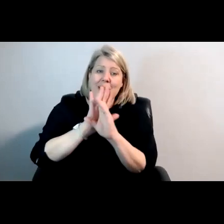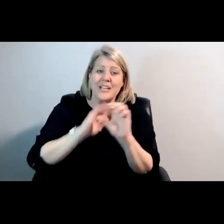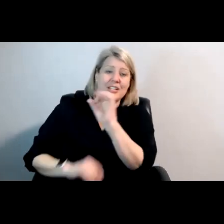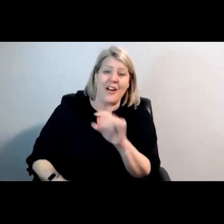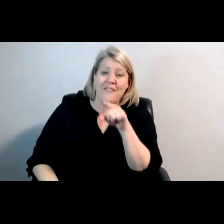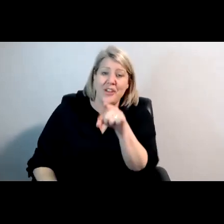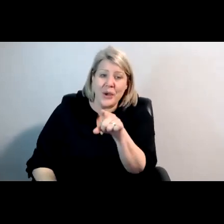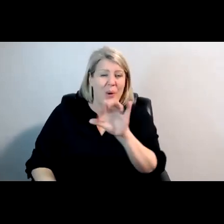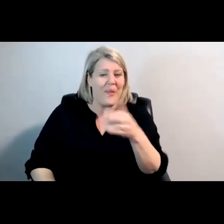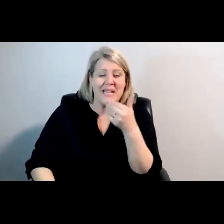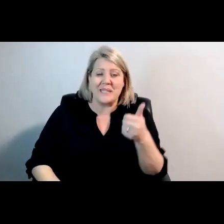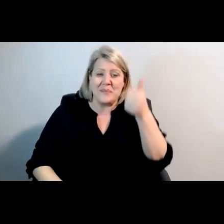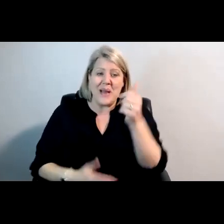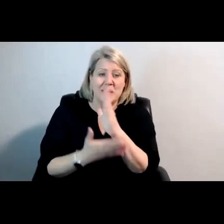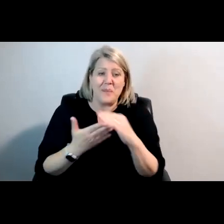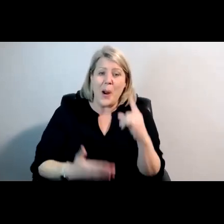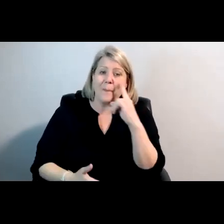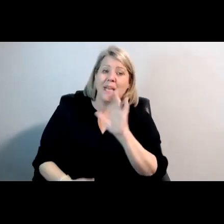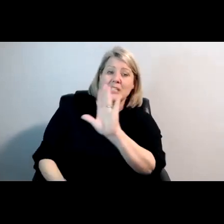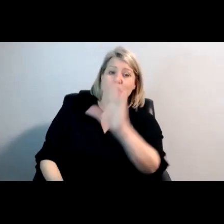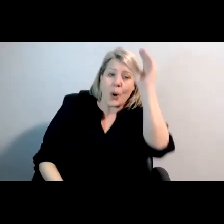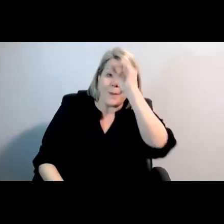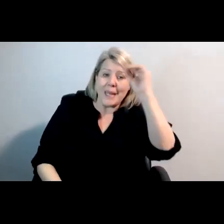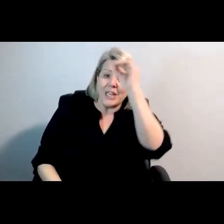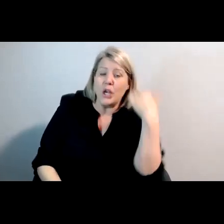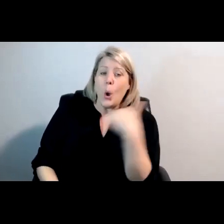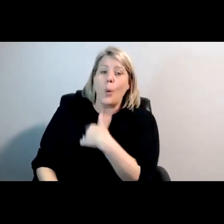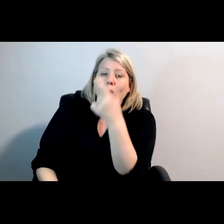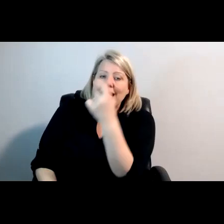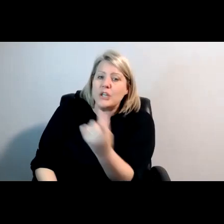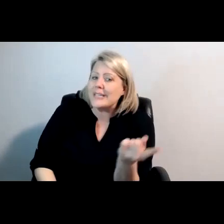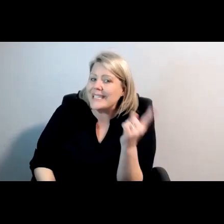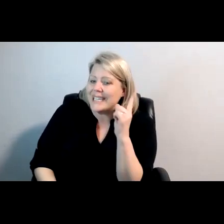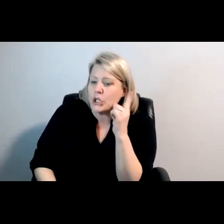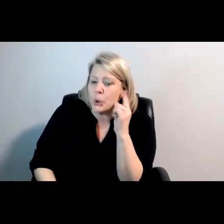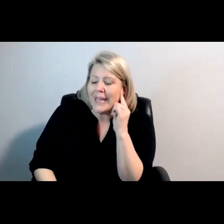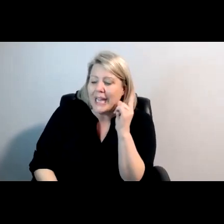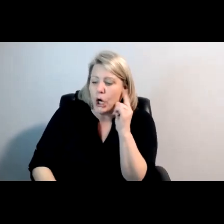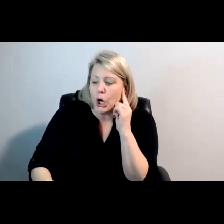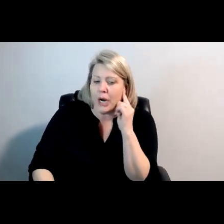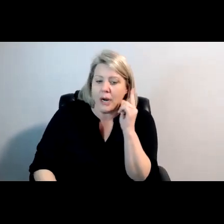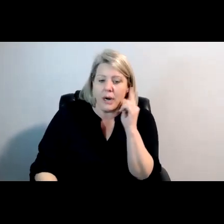since it's really your opinion that we want to hear about. I think that it might be good to start